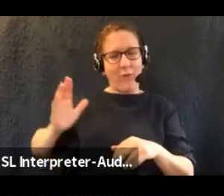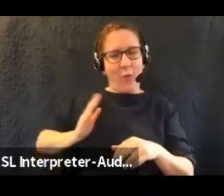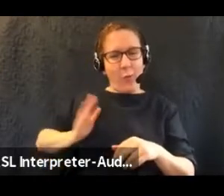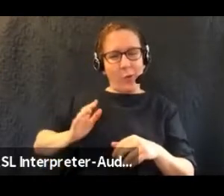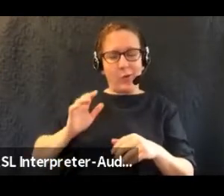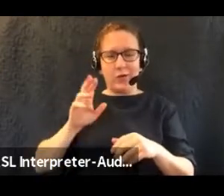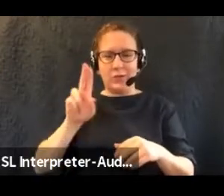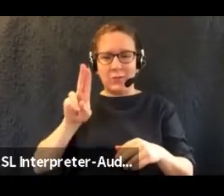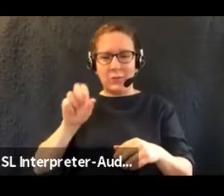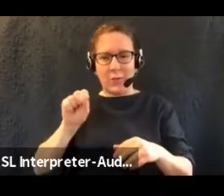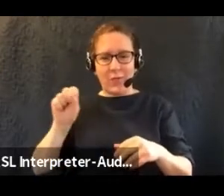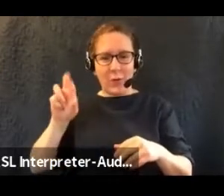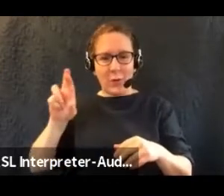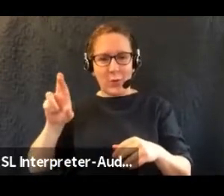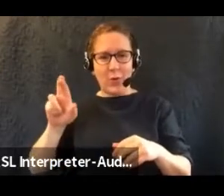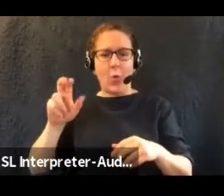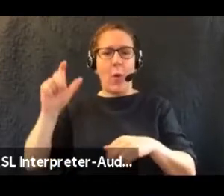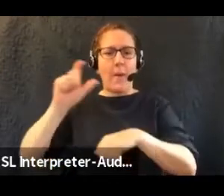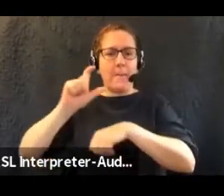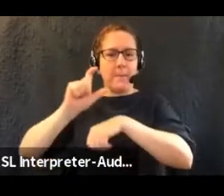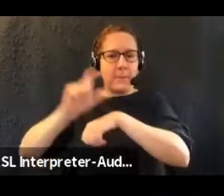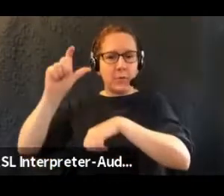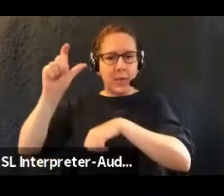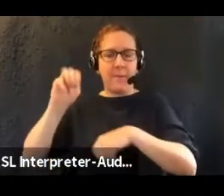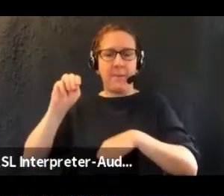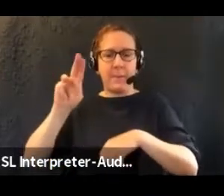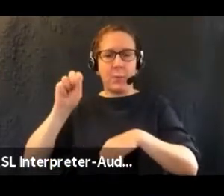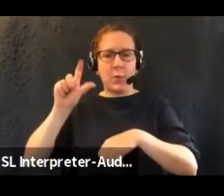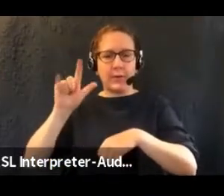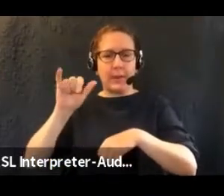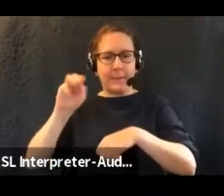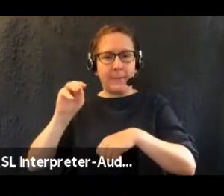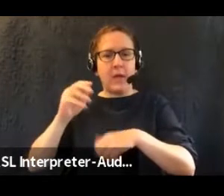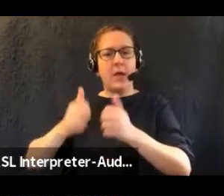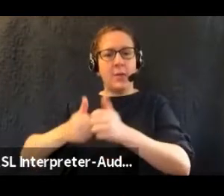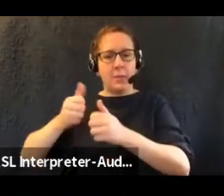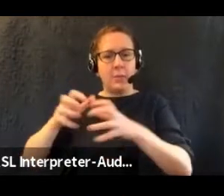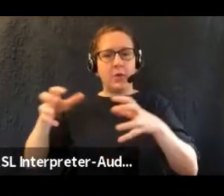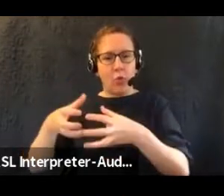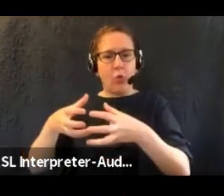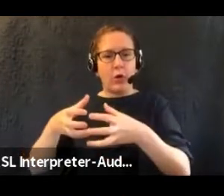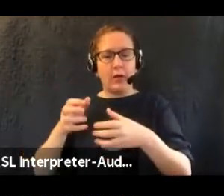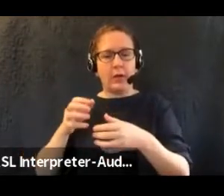countries, and then my last point relates to alumni and we're looking at ways that we